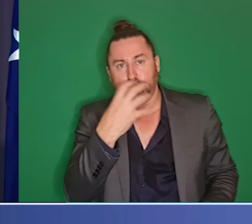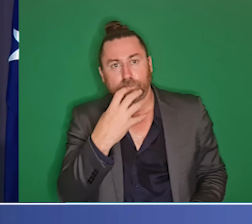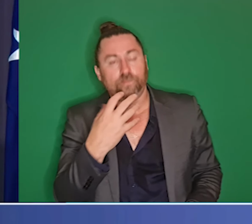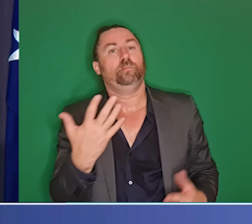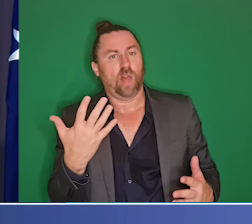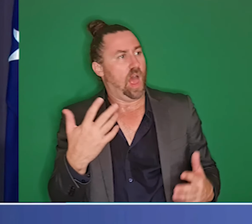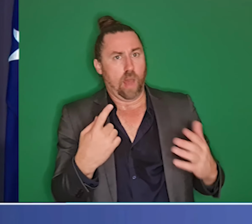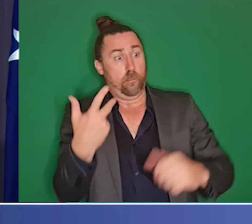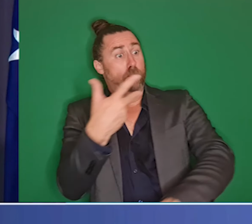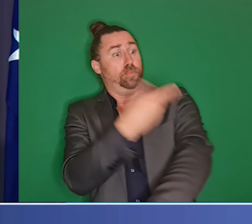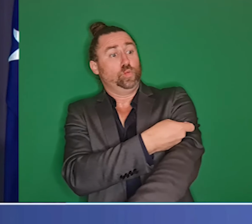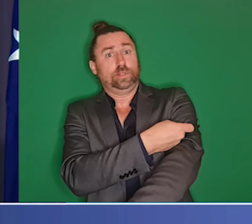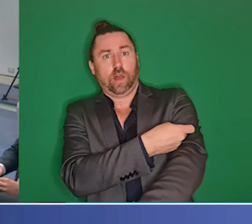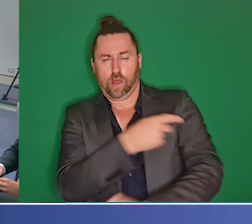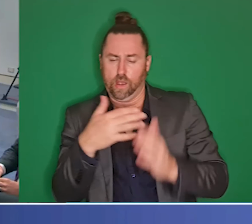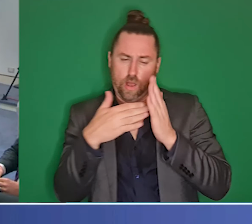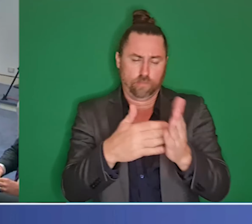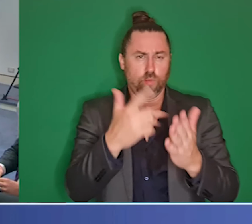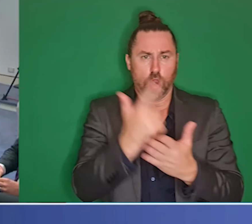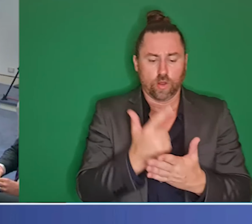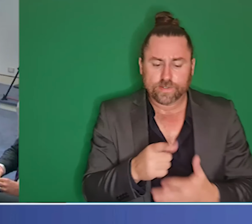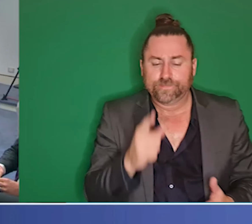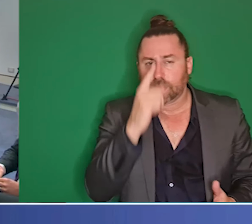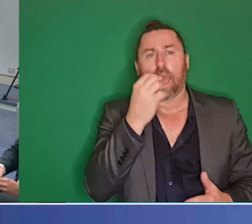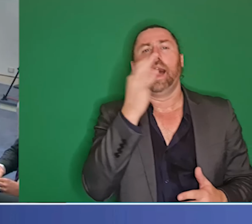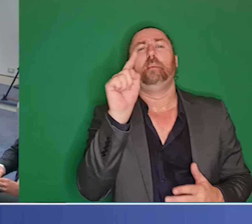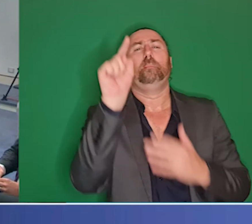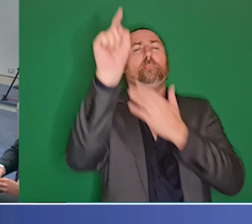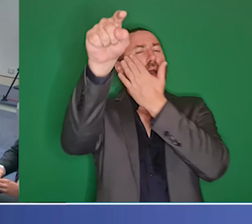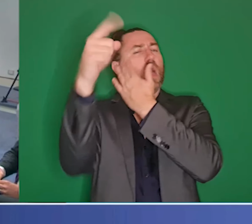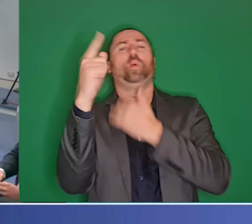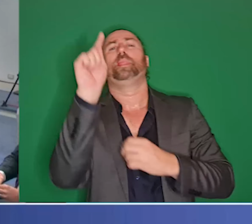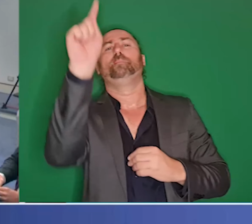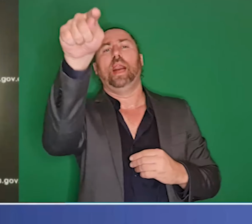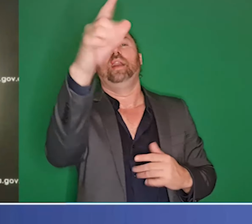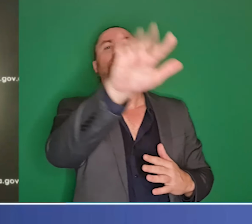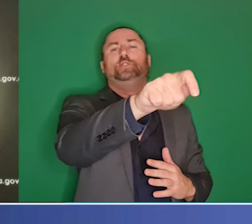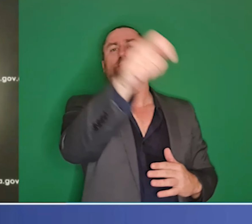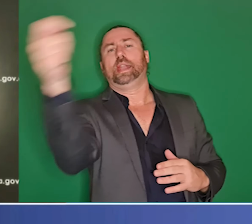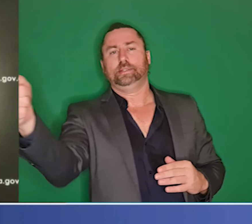and that's happening. (CROSSTALK) And we'll just go to the back of the room, please, and then we'll go across.